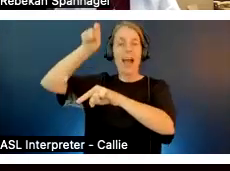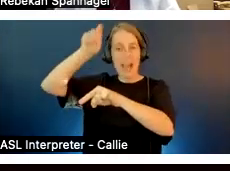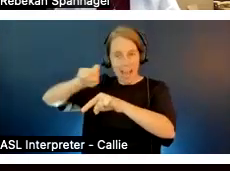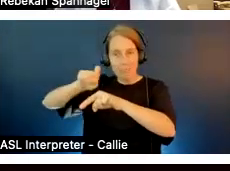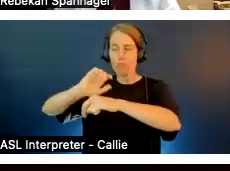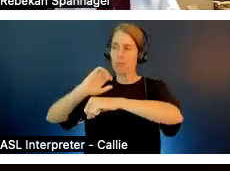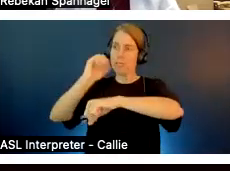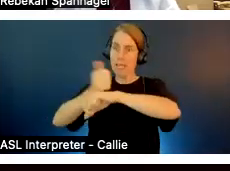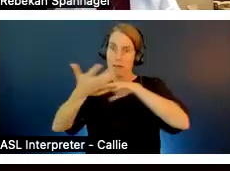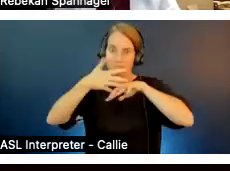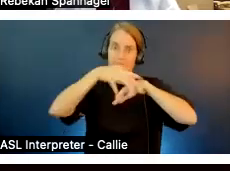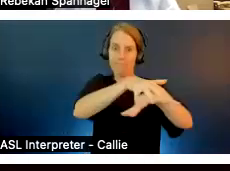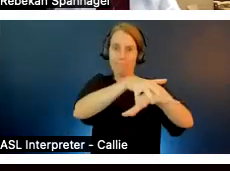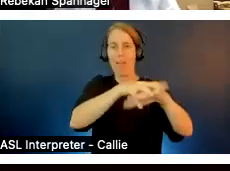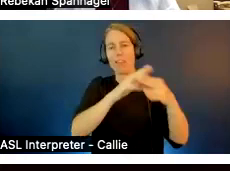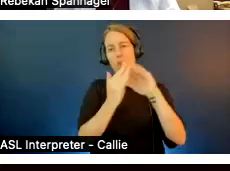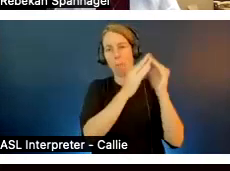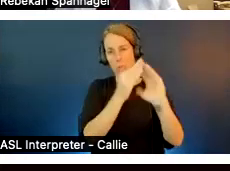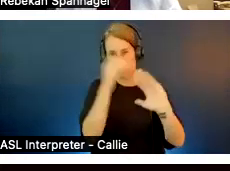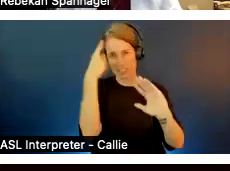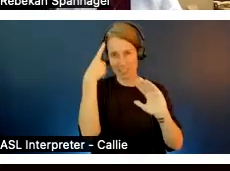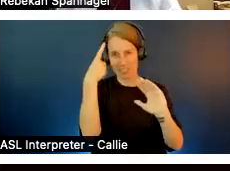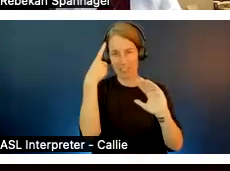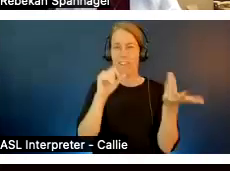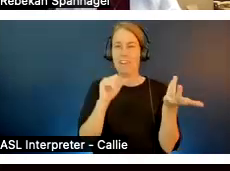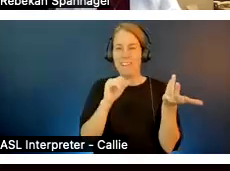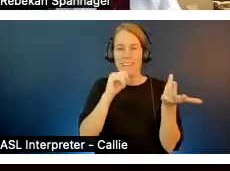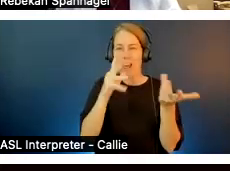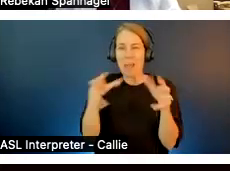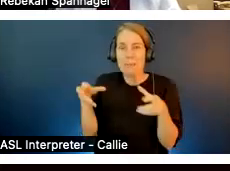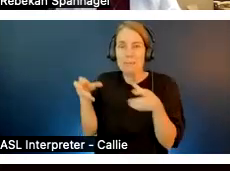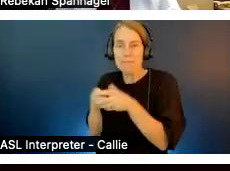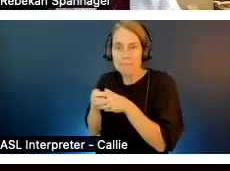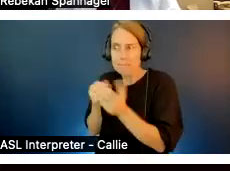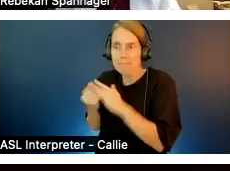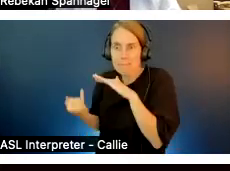um just a mini institution that's placed in the middle of you know a community it's actually